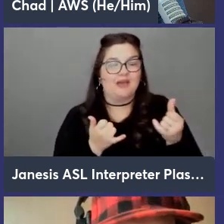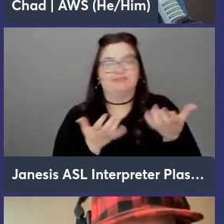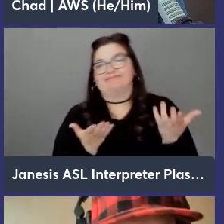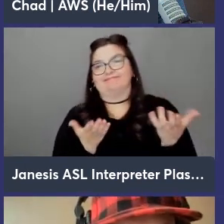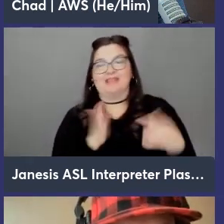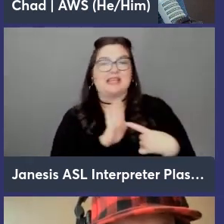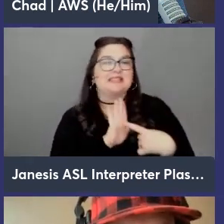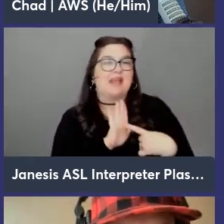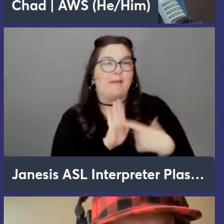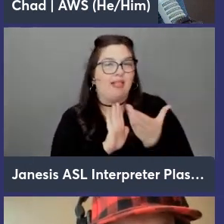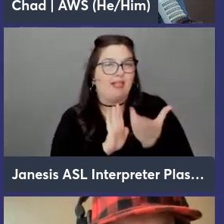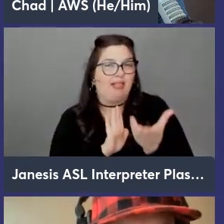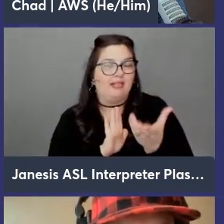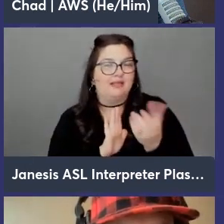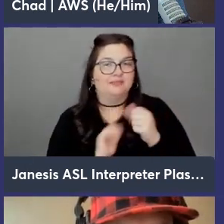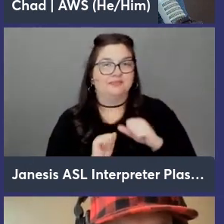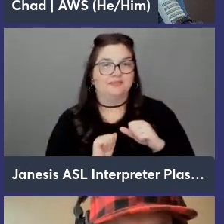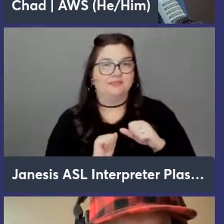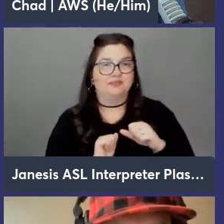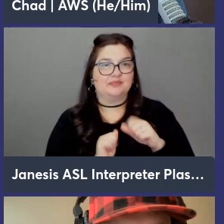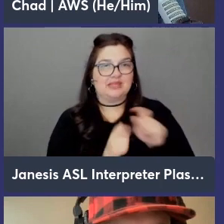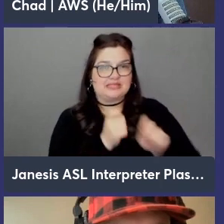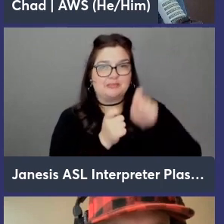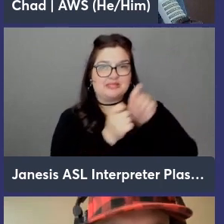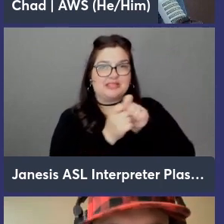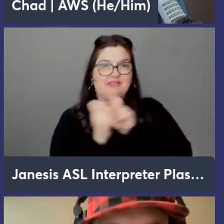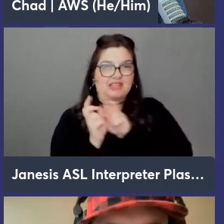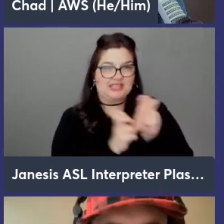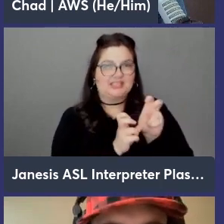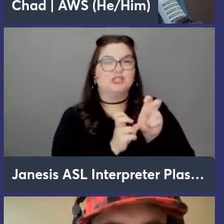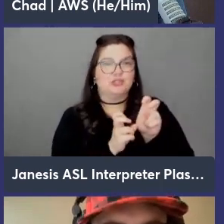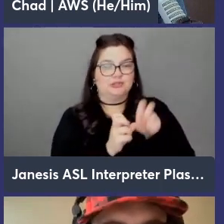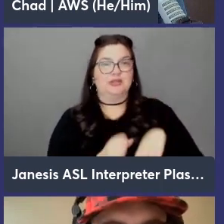Let's look at a specific issue. I'm moving to an issues page,